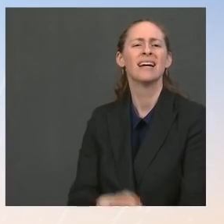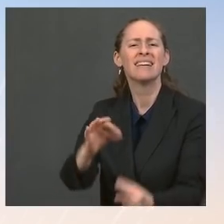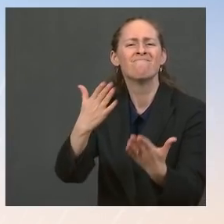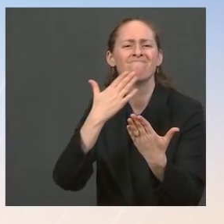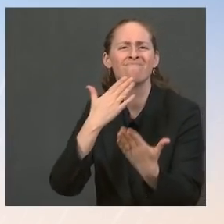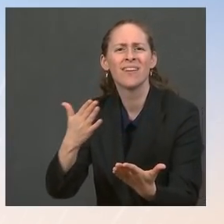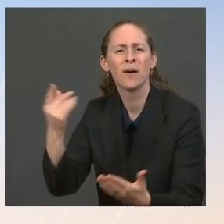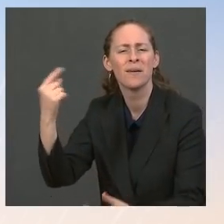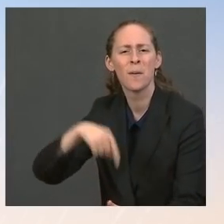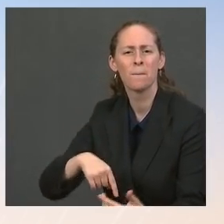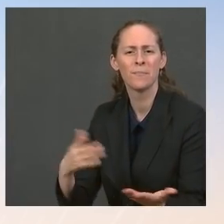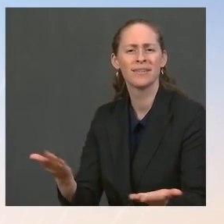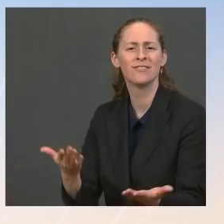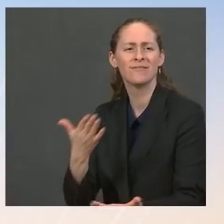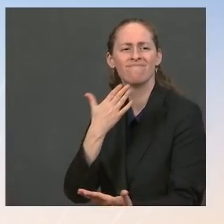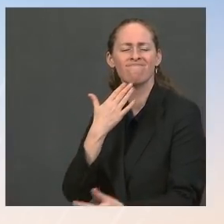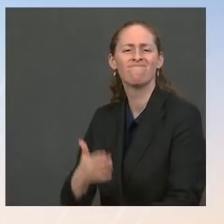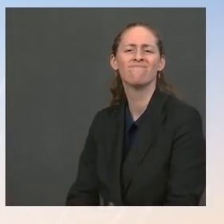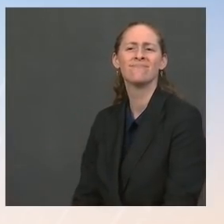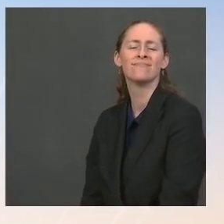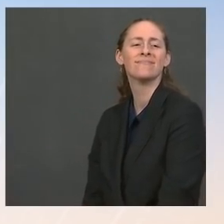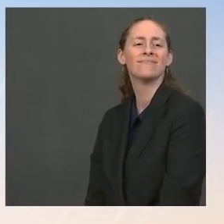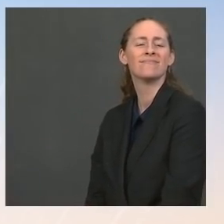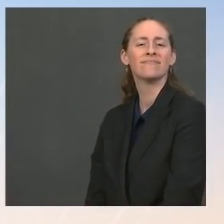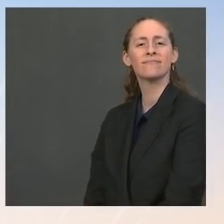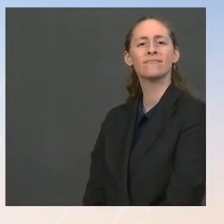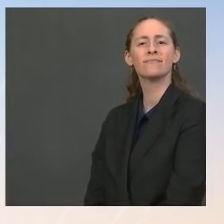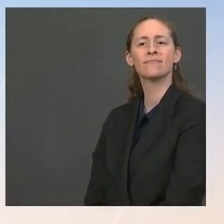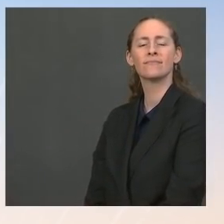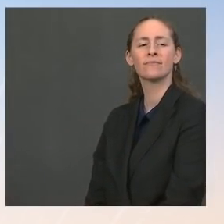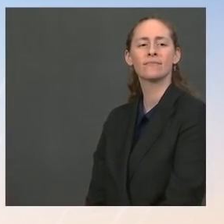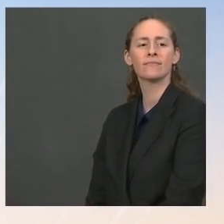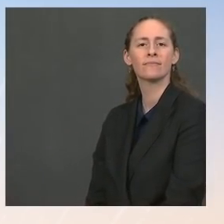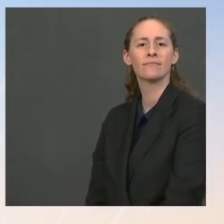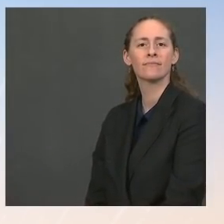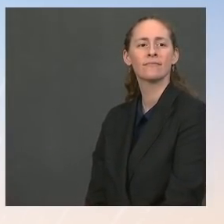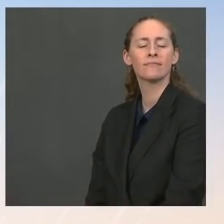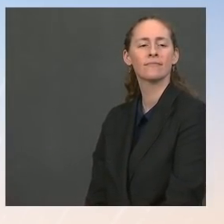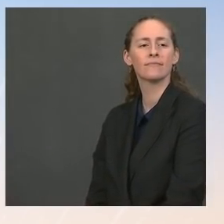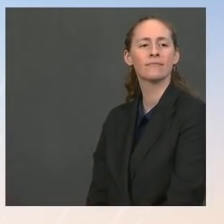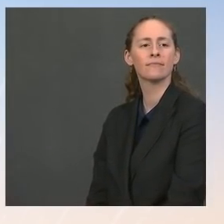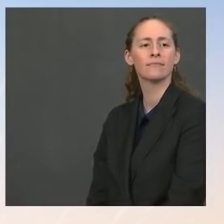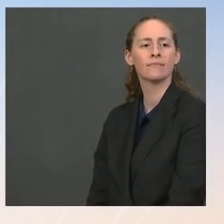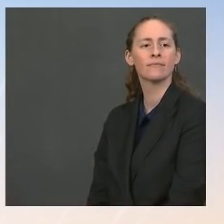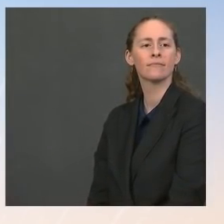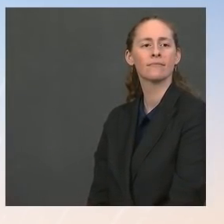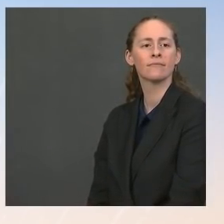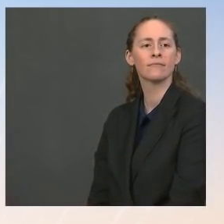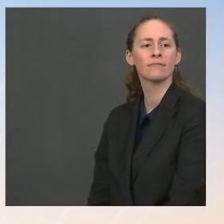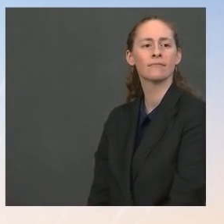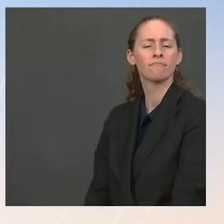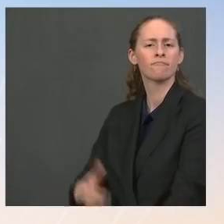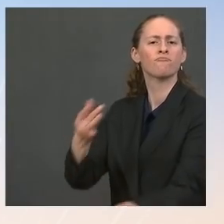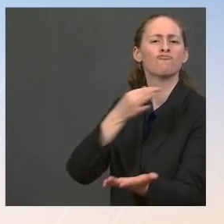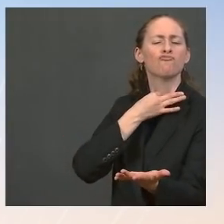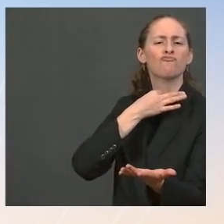so it's good to see you in the same week we made that request. Starting with the situation in Del Rio, the mounted units are temporarily suspended.